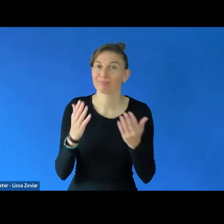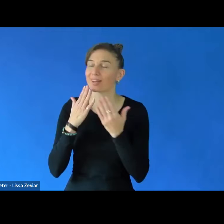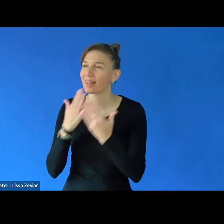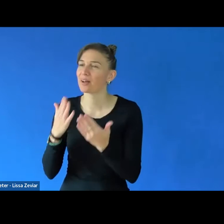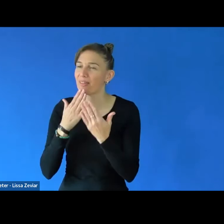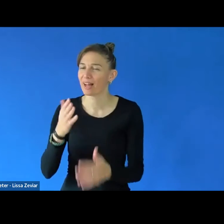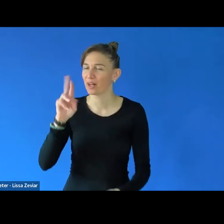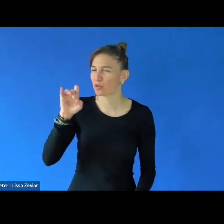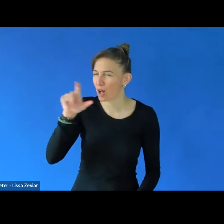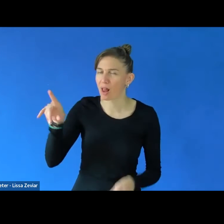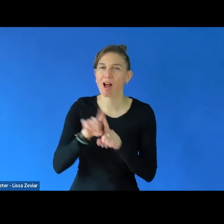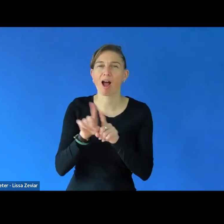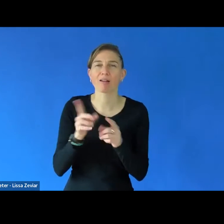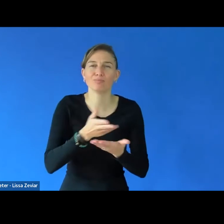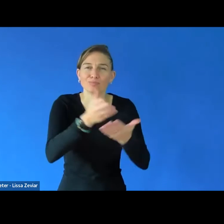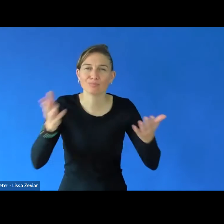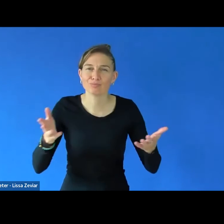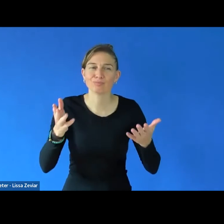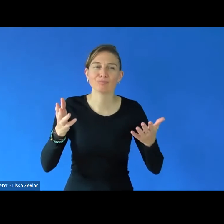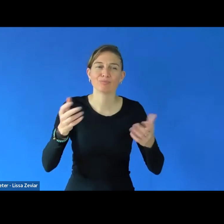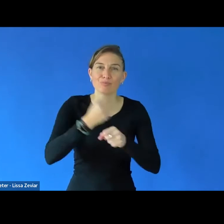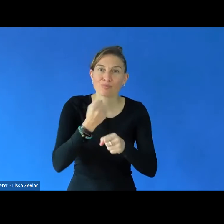who was involved in the production of that film.